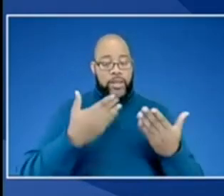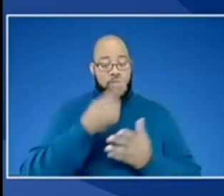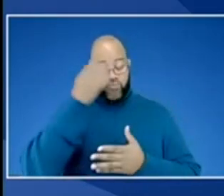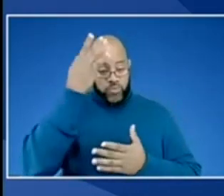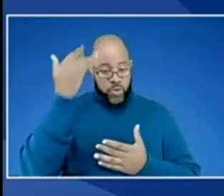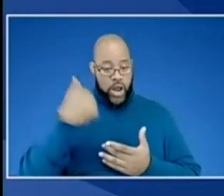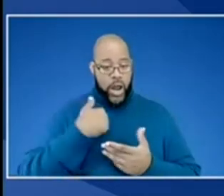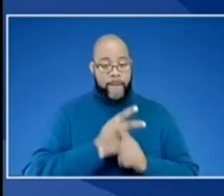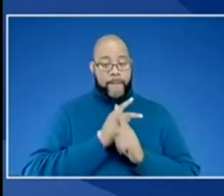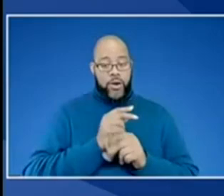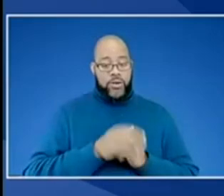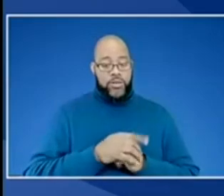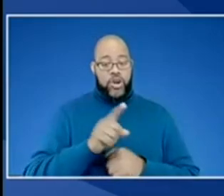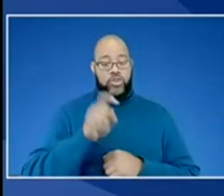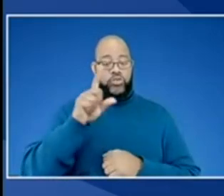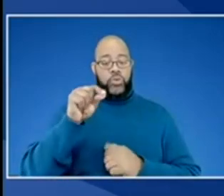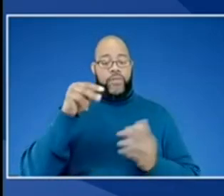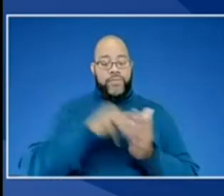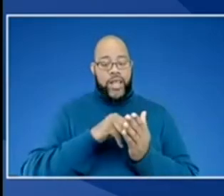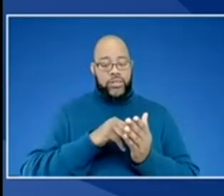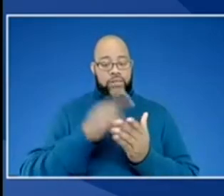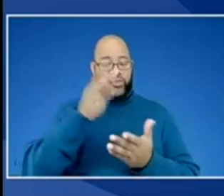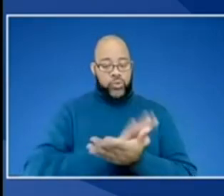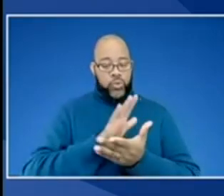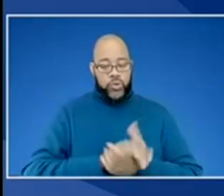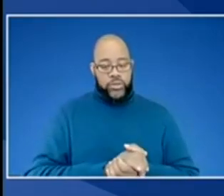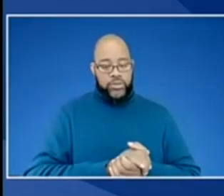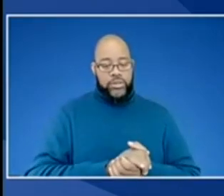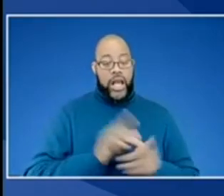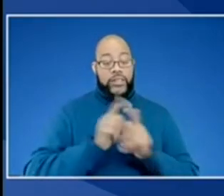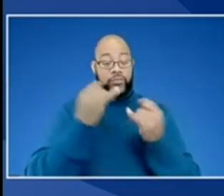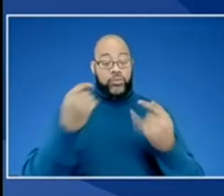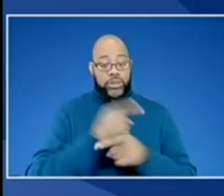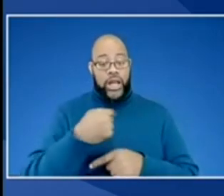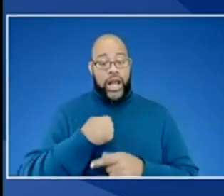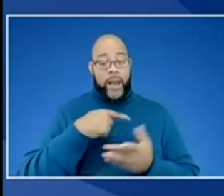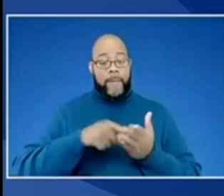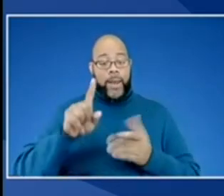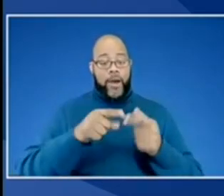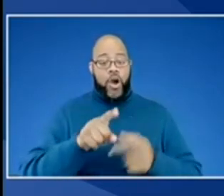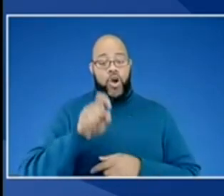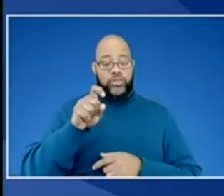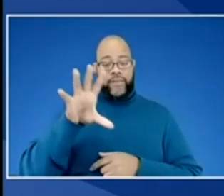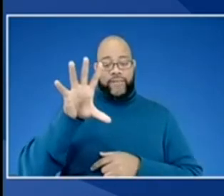about 120,000 for school. As of today, I've repaid about 150 to